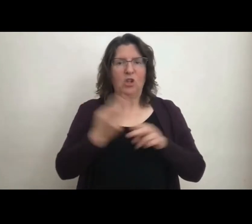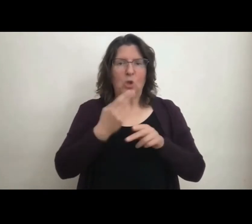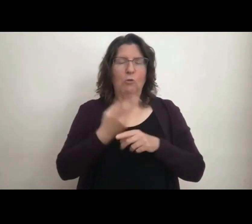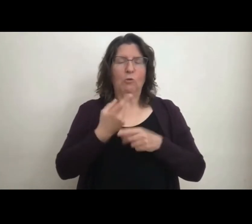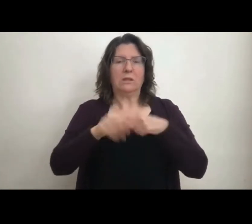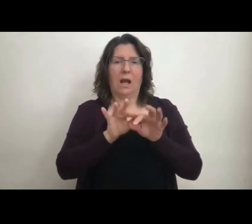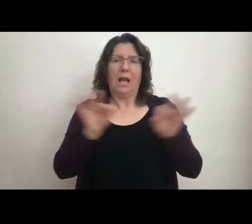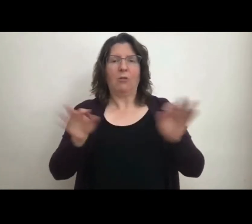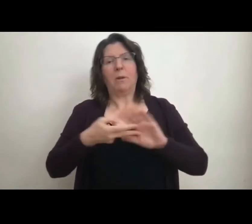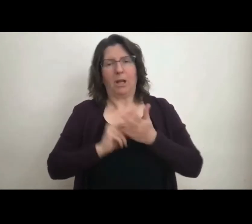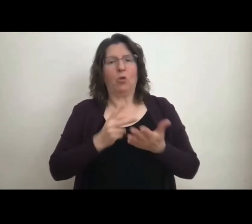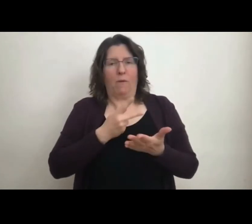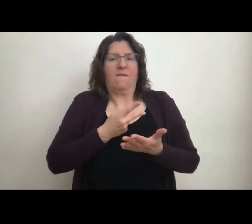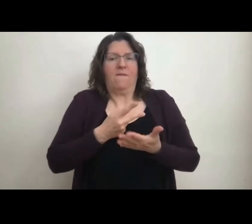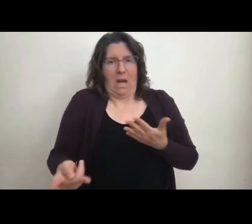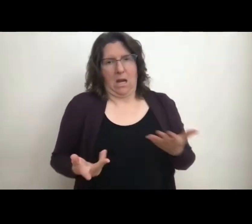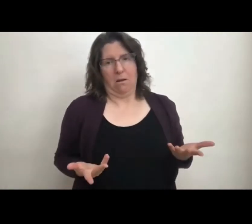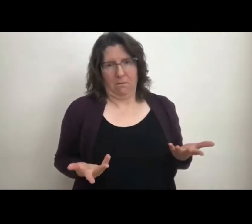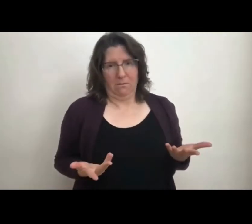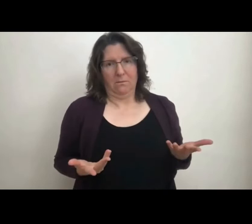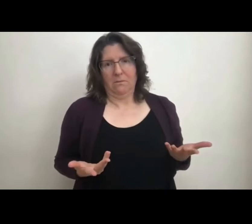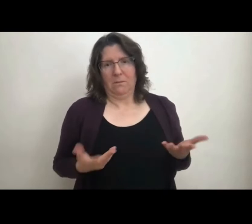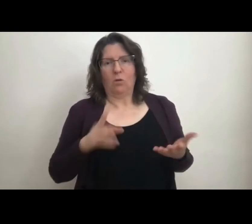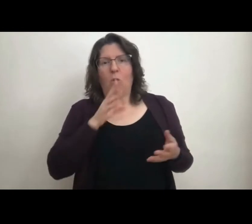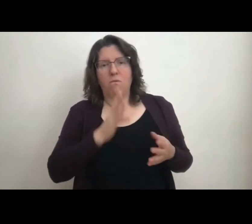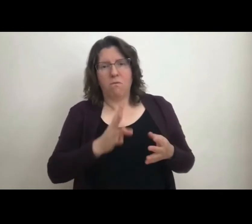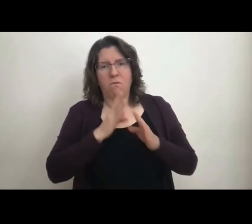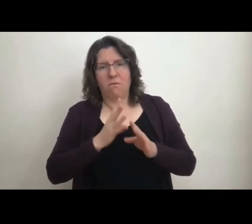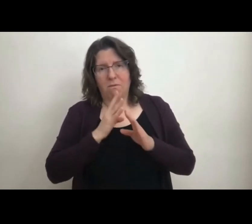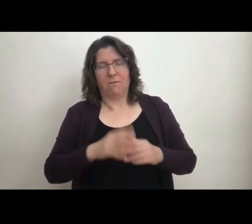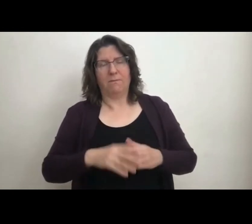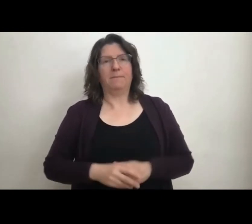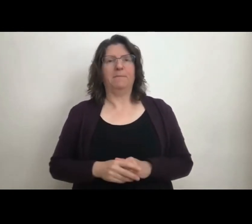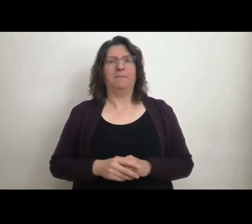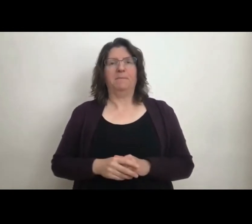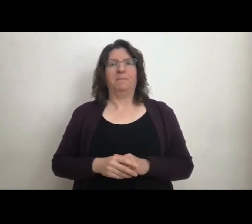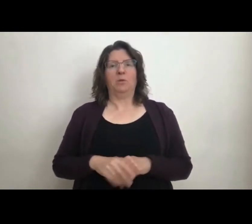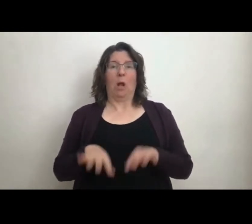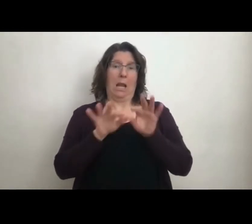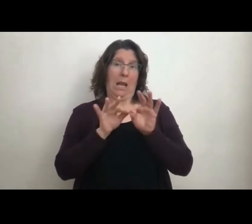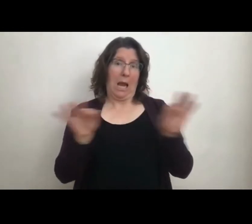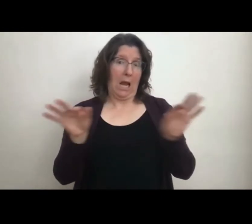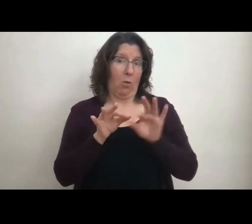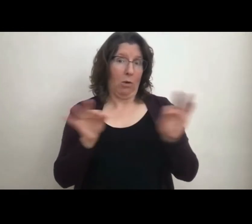Using sign language means the child is a failure.